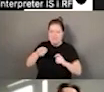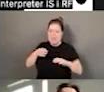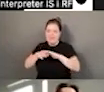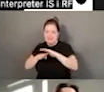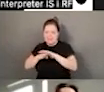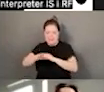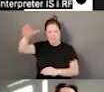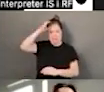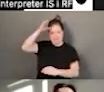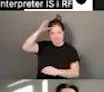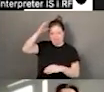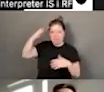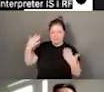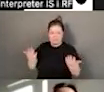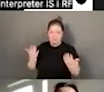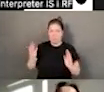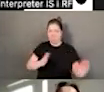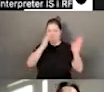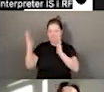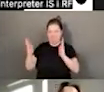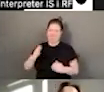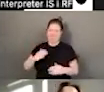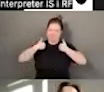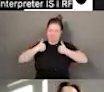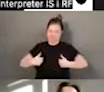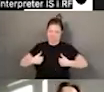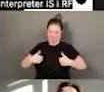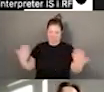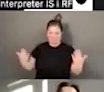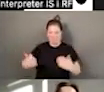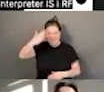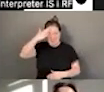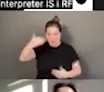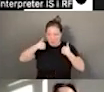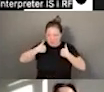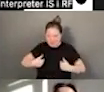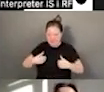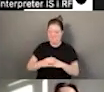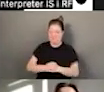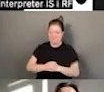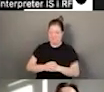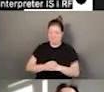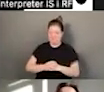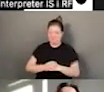And then it's just me, and most of you have probably heard me speak before.